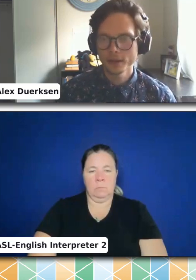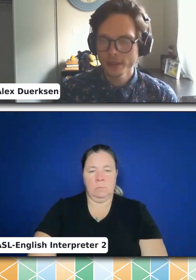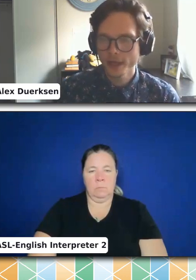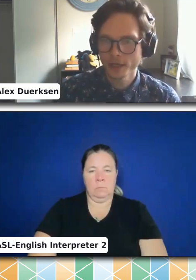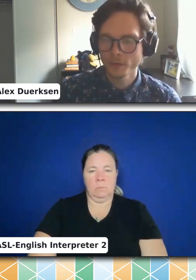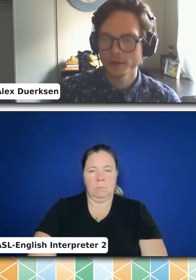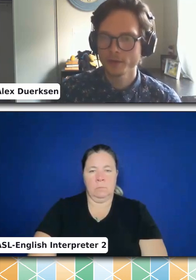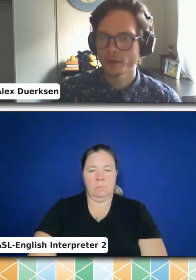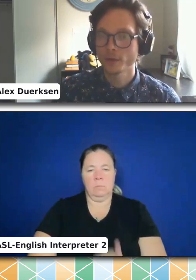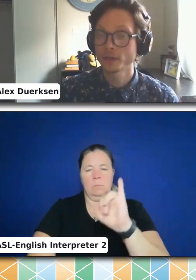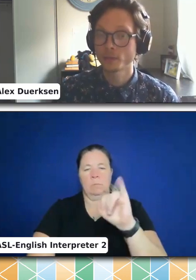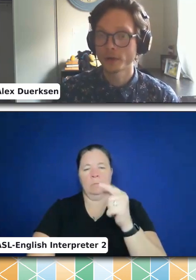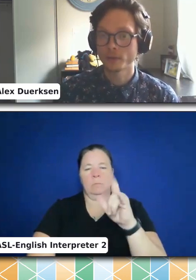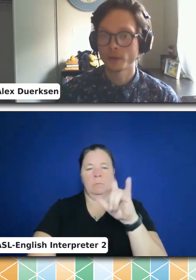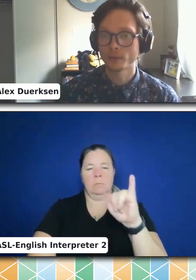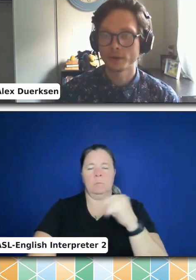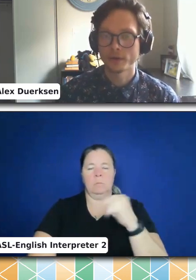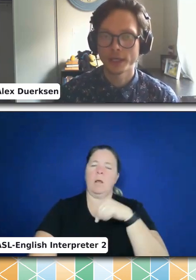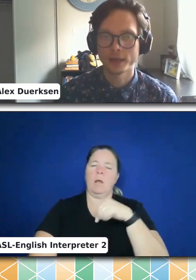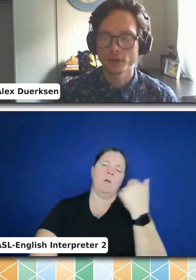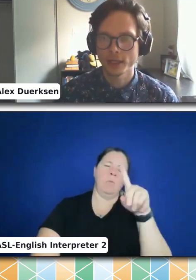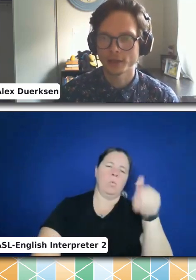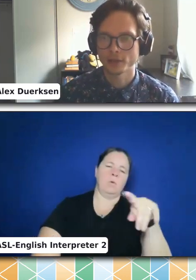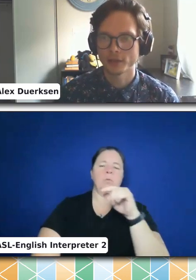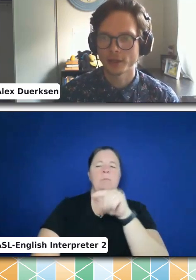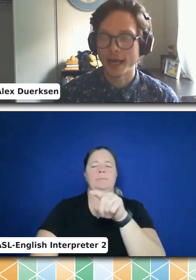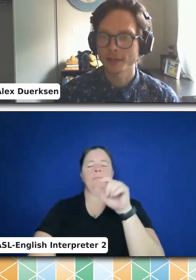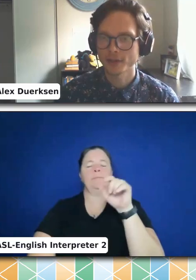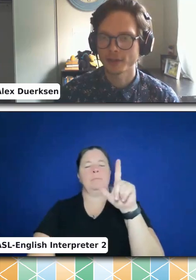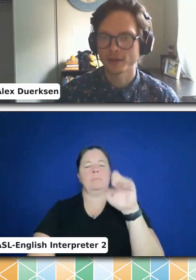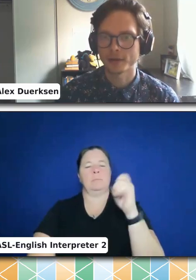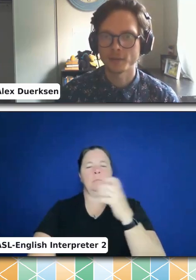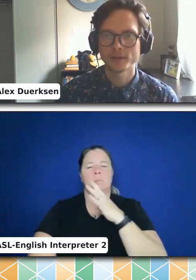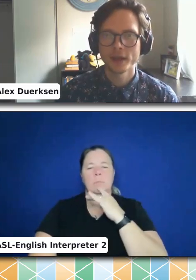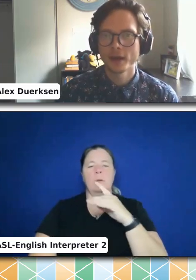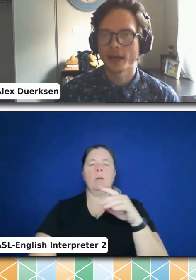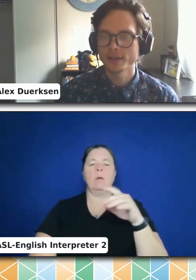Uh, Igley, I have one other quick question while we're looking at accessing the documents. Yep. Yep.